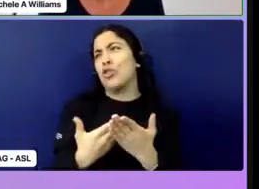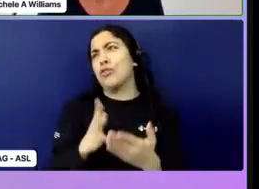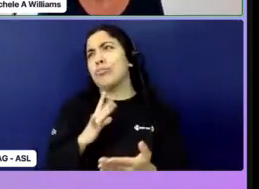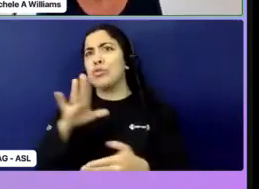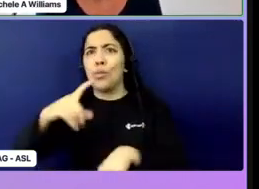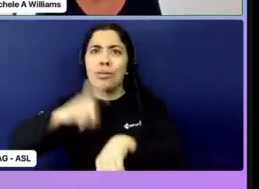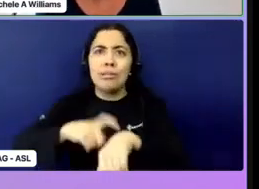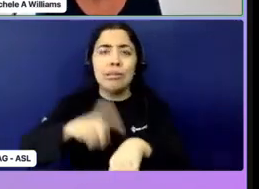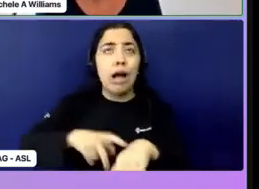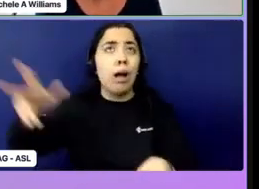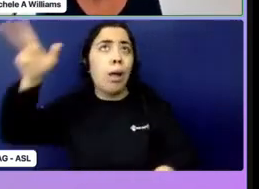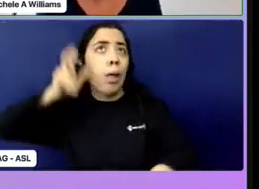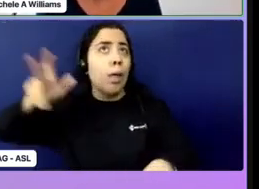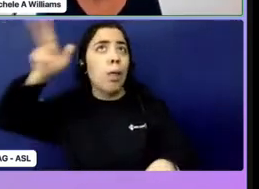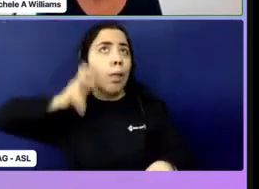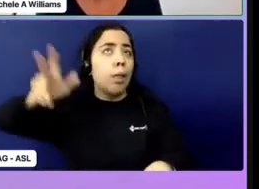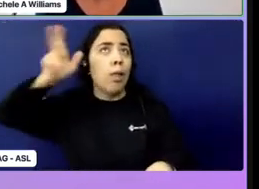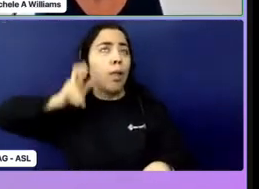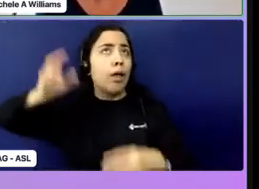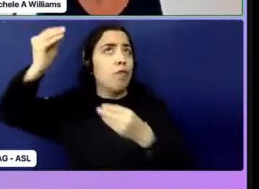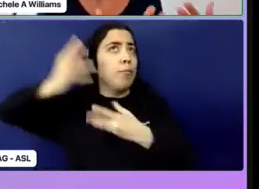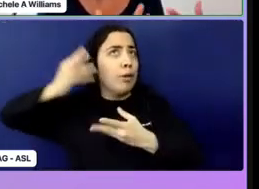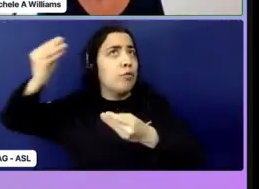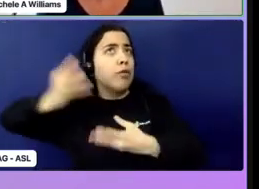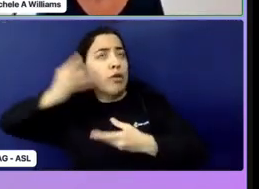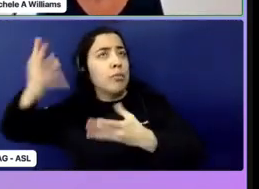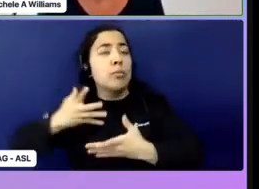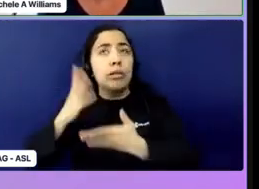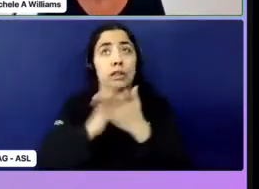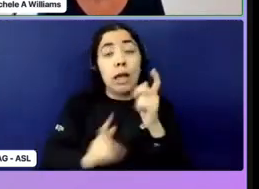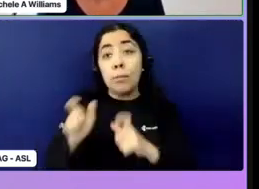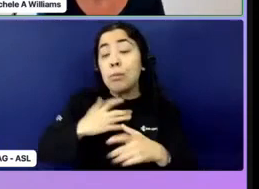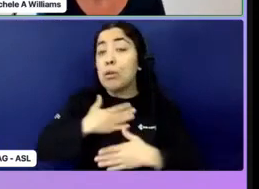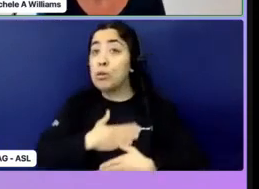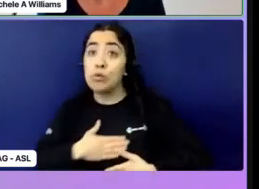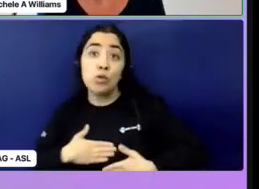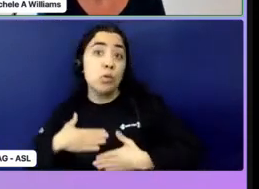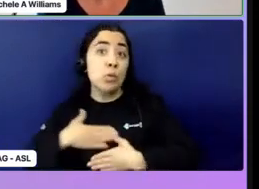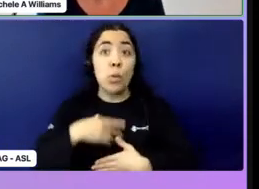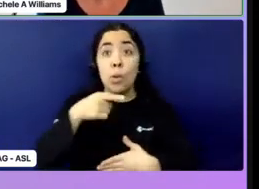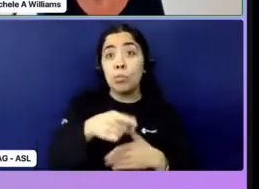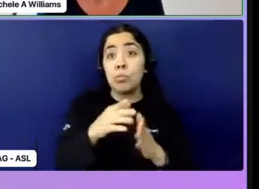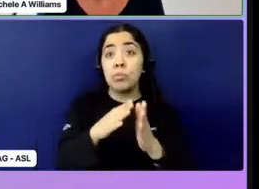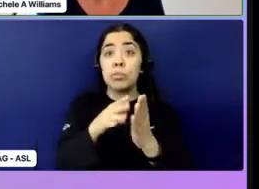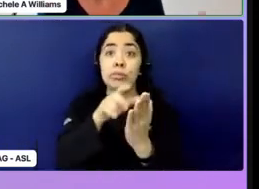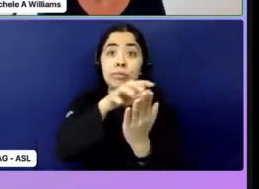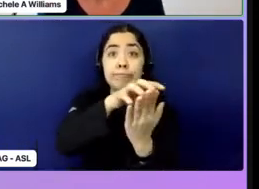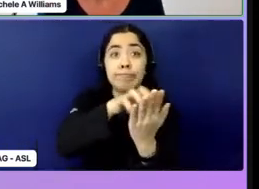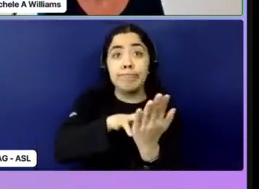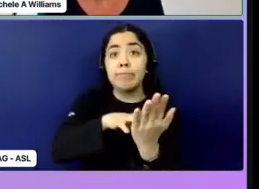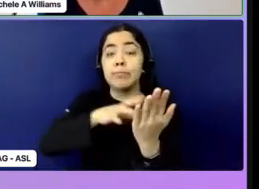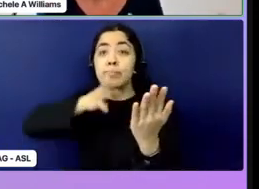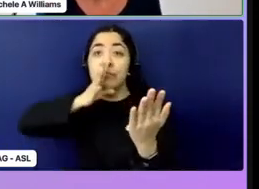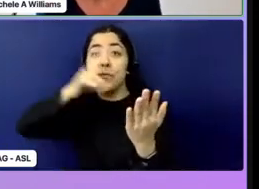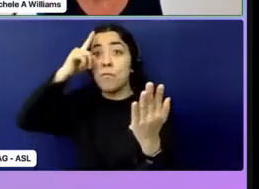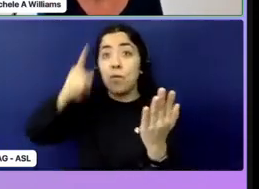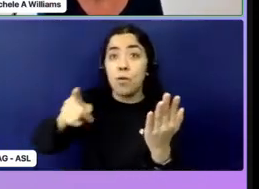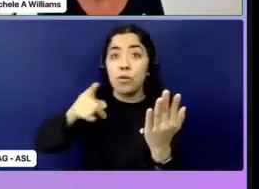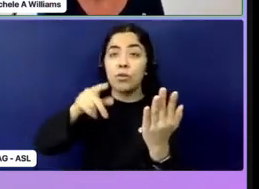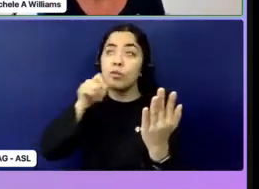listening to a book in an audio format it seemed as a good use of time, a good way to get the information in,